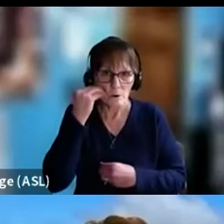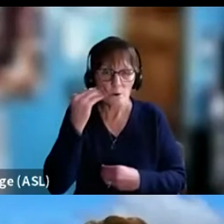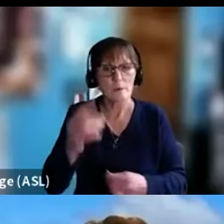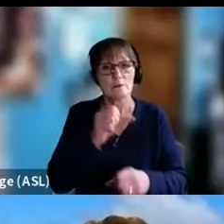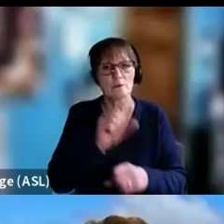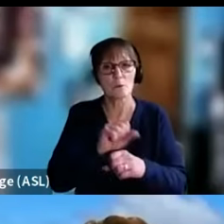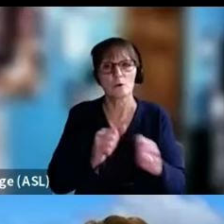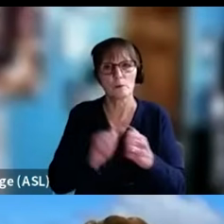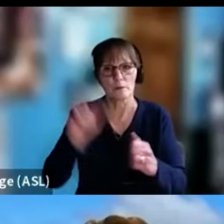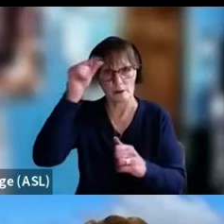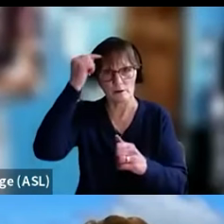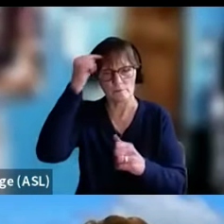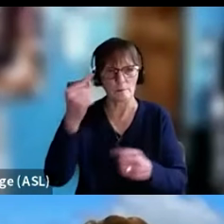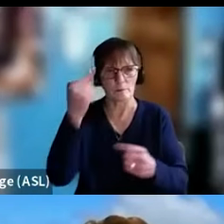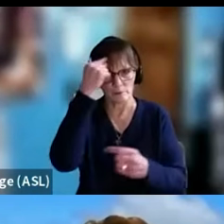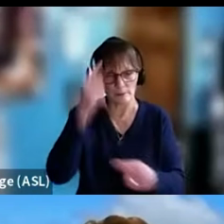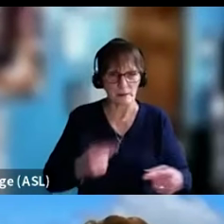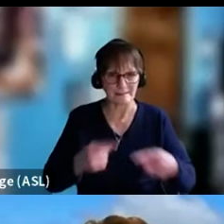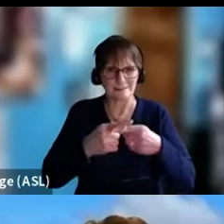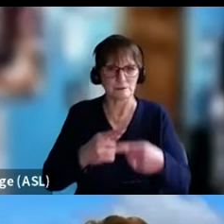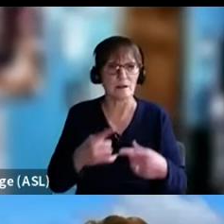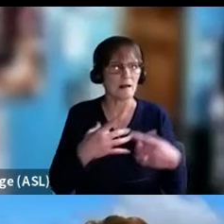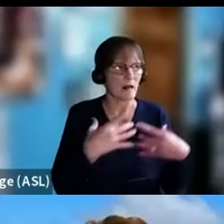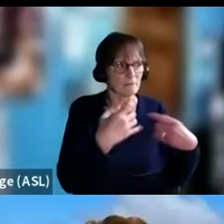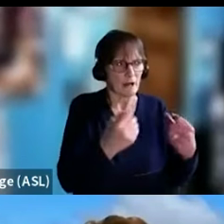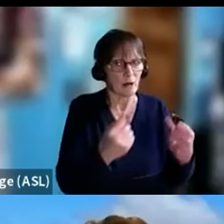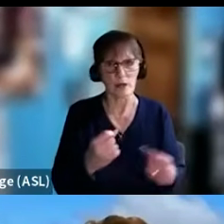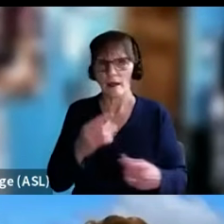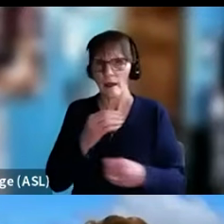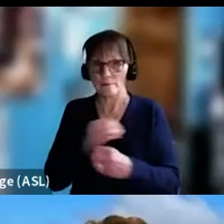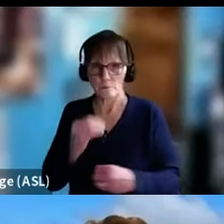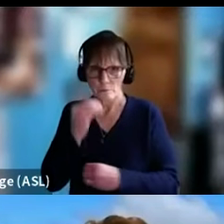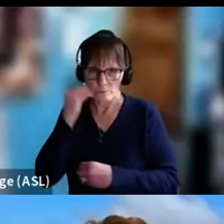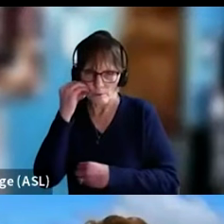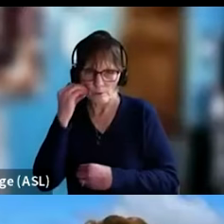that we're always thinking of this intersection of health and homelessness. So this topic is near and dear to my heart.